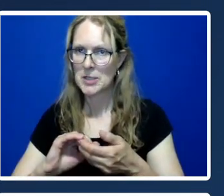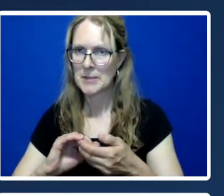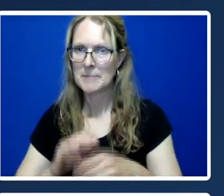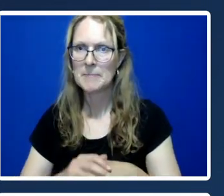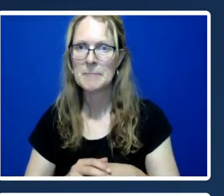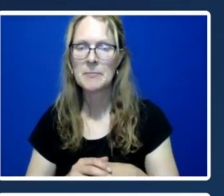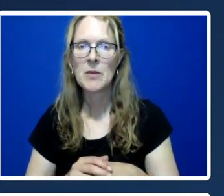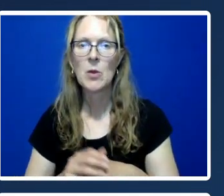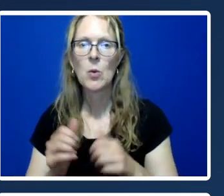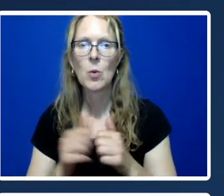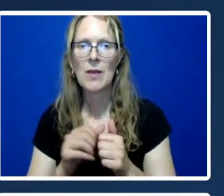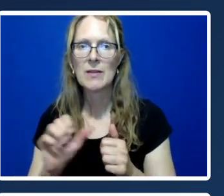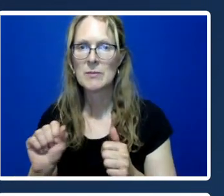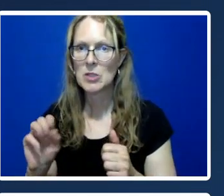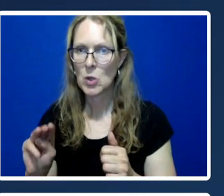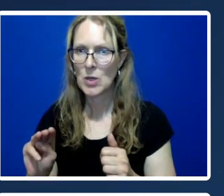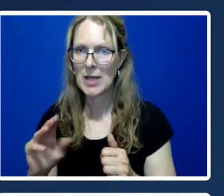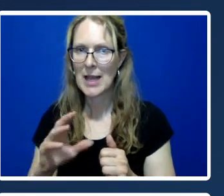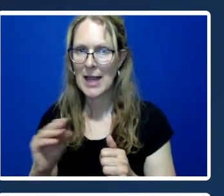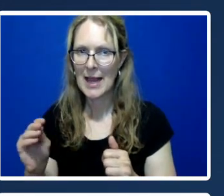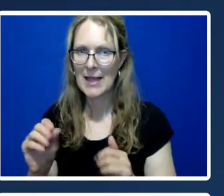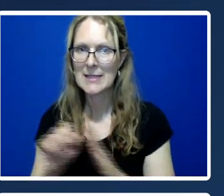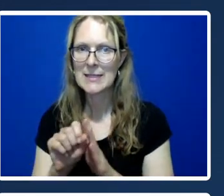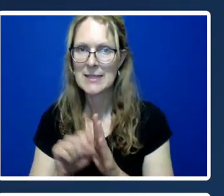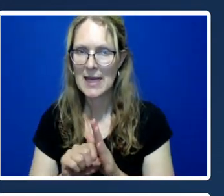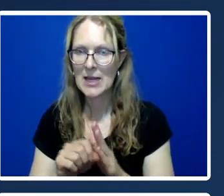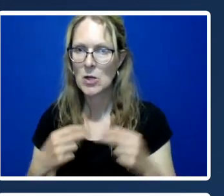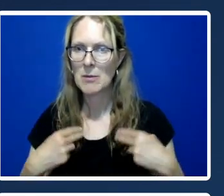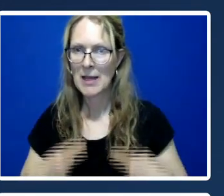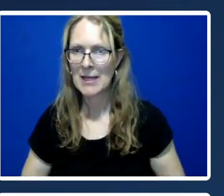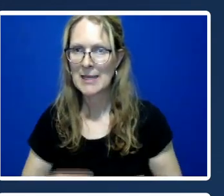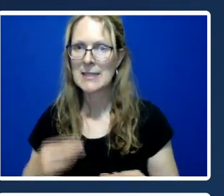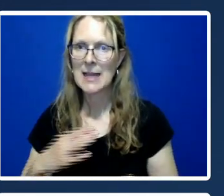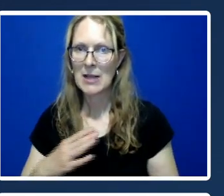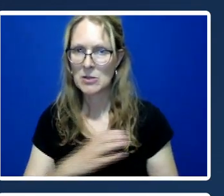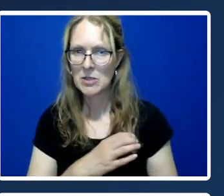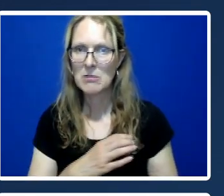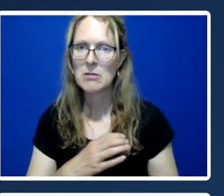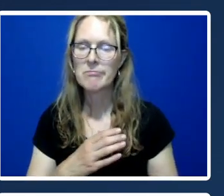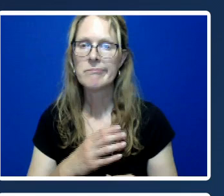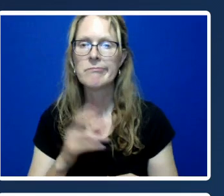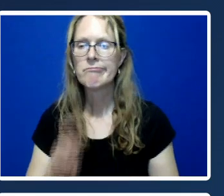State Humanities Councils to provide traveling exhibitions to small town museums and libraries